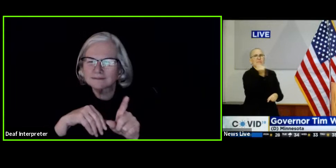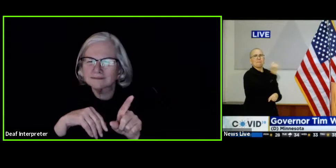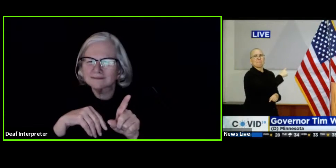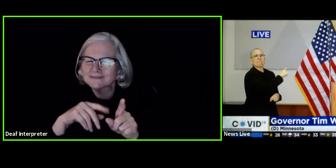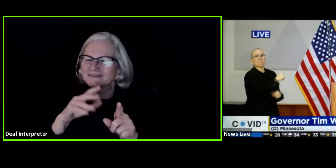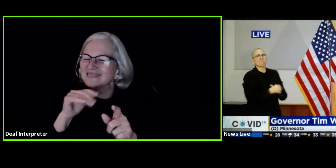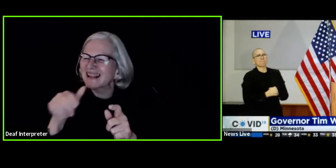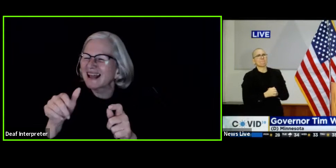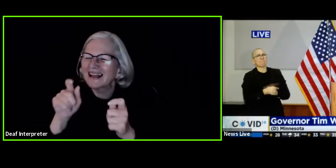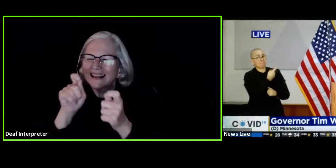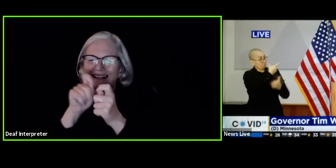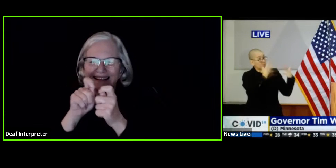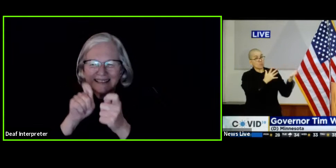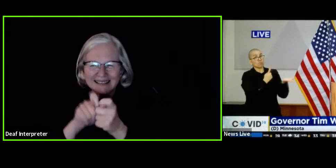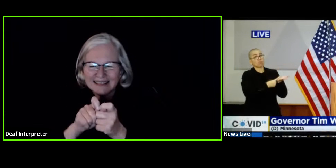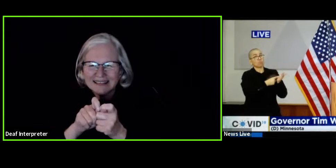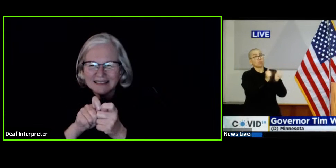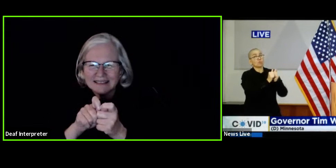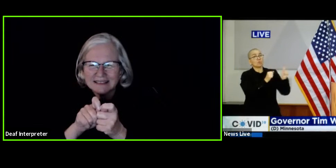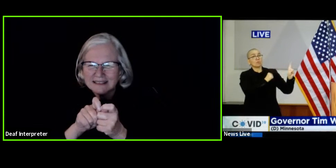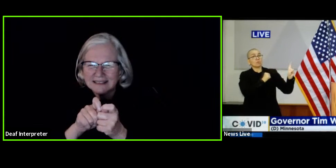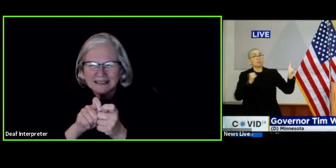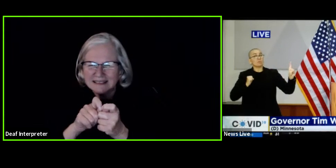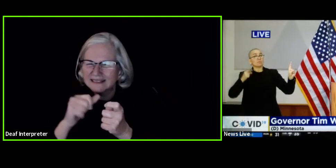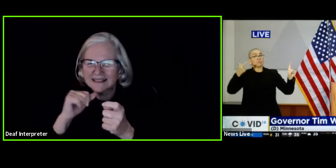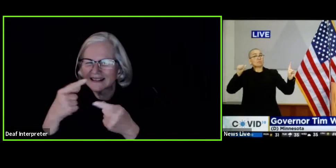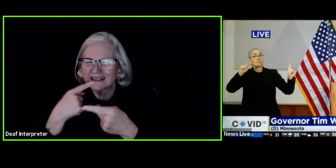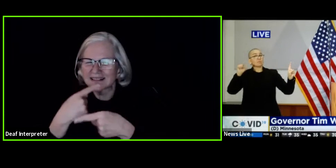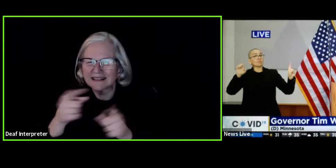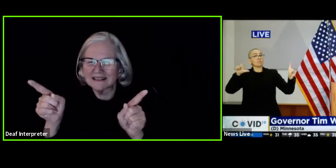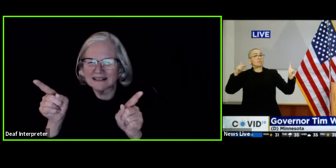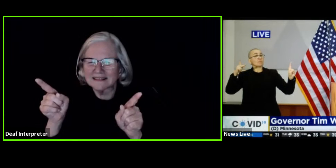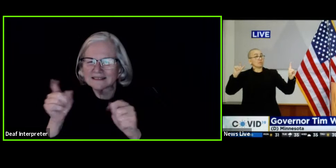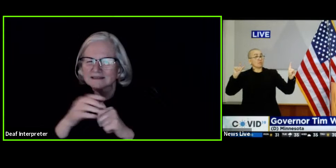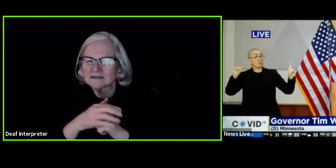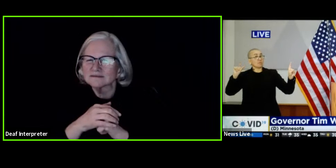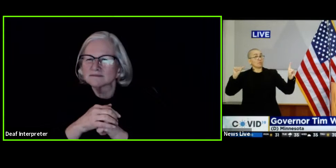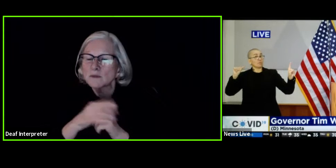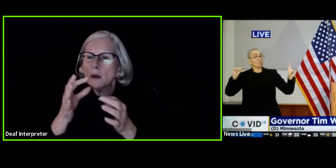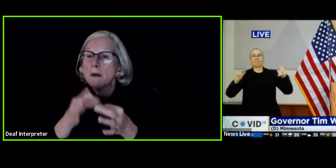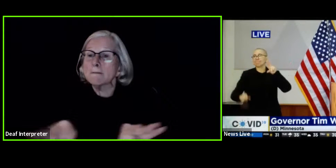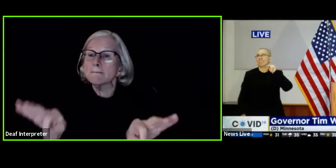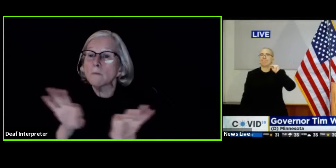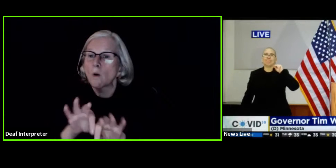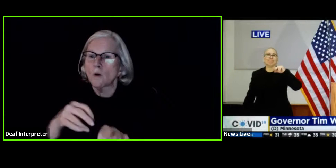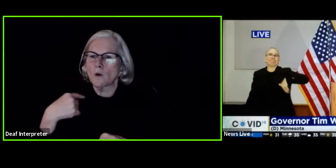THAT HELP TO PEOPLE RIGHT NOW. ≫ Reporter: ≫ NO, NOT SPECIFICALLY YET AND WE WERE LOOKING WHAT WHAT WE COULD DO AND THEN